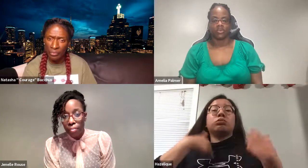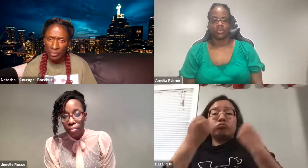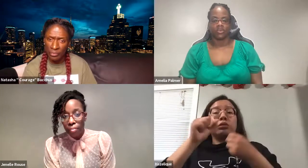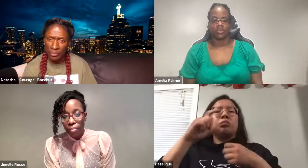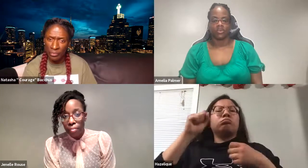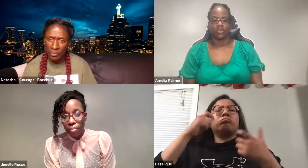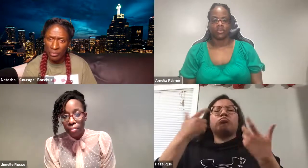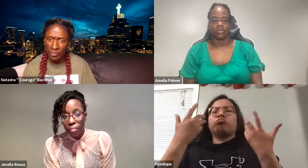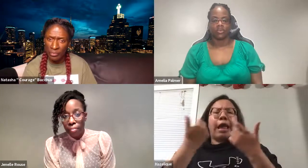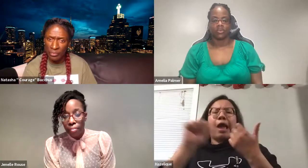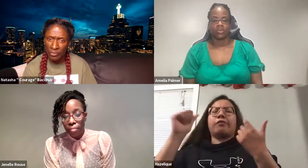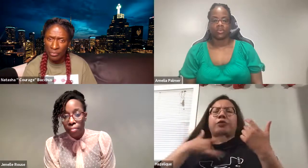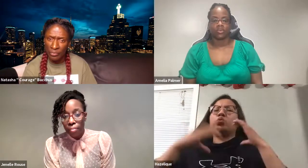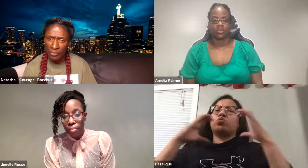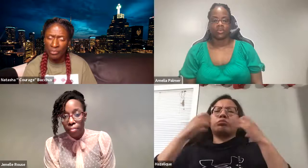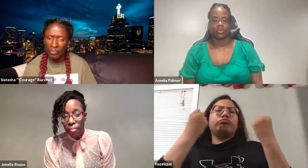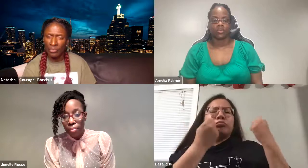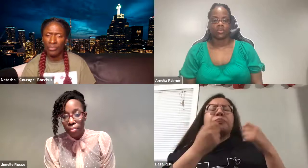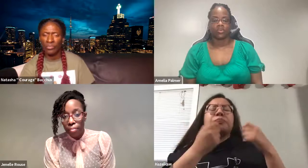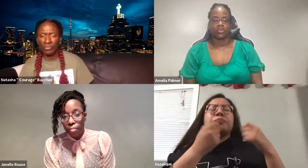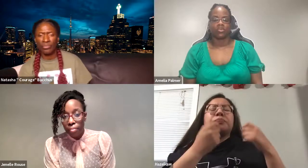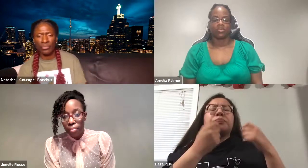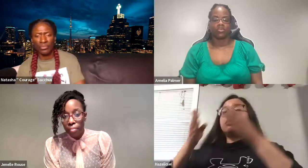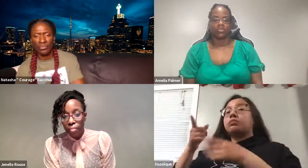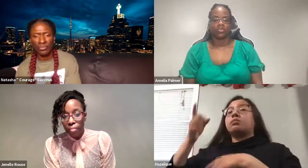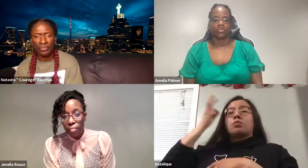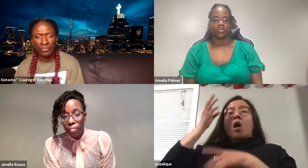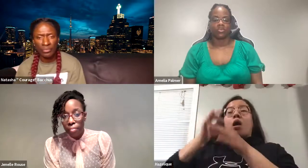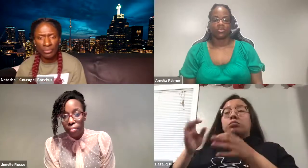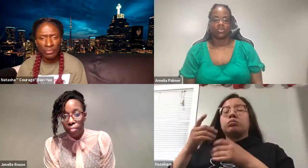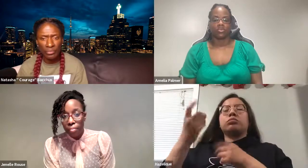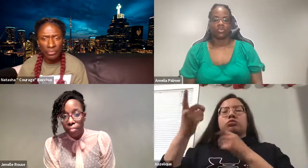like thinking about ASL and communicating... you know that's a day-to-day communication but